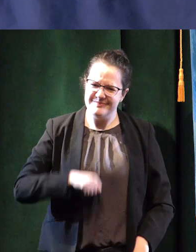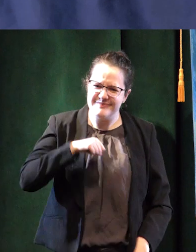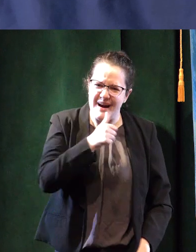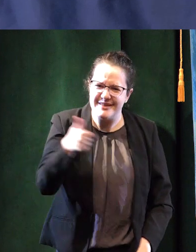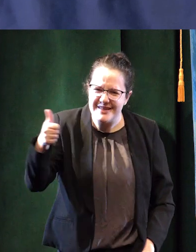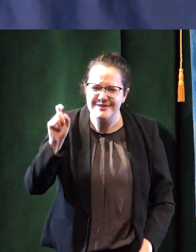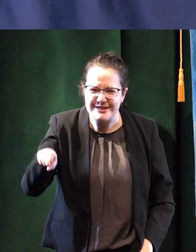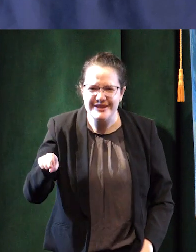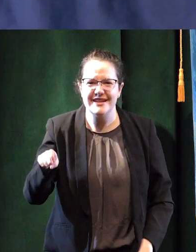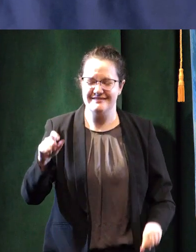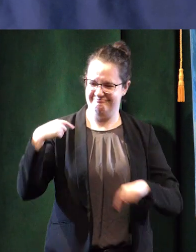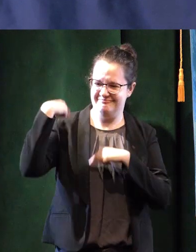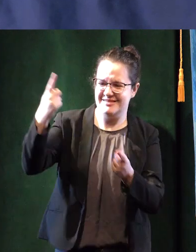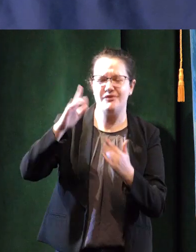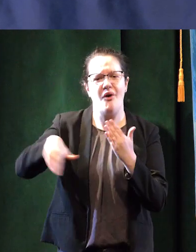what you have done to face all the challenges being a